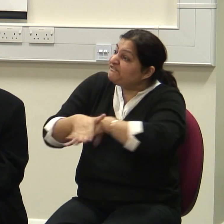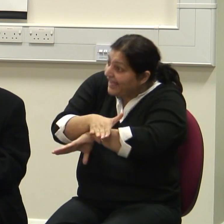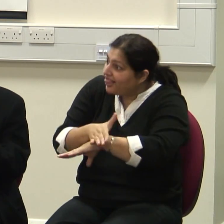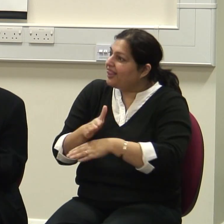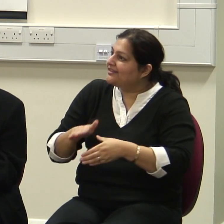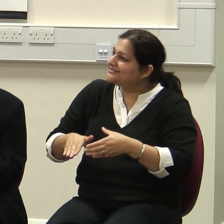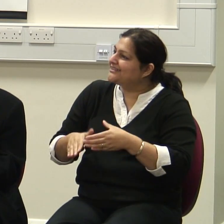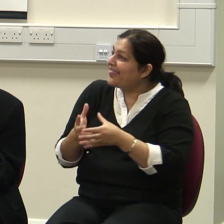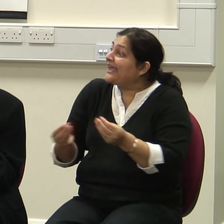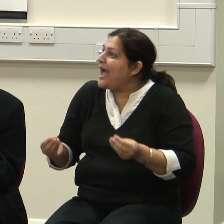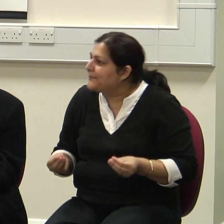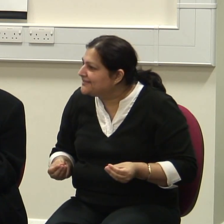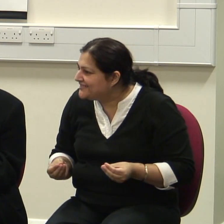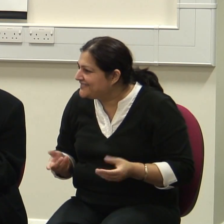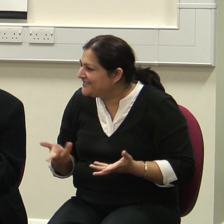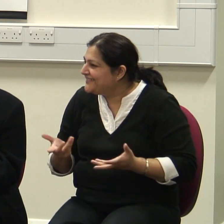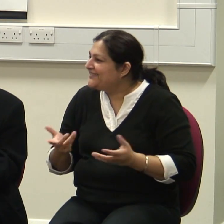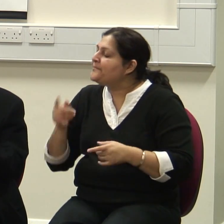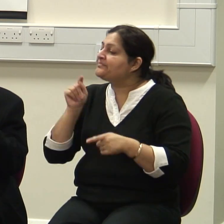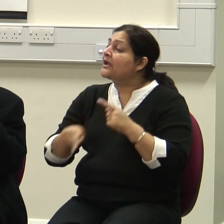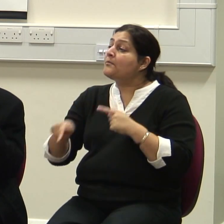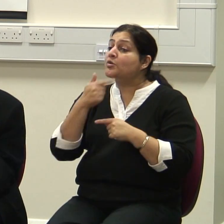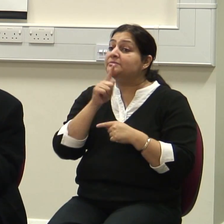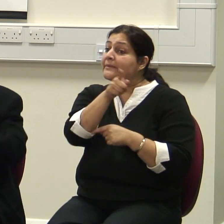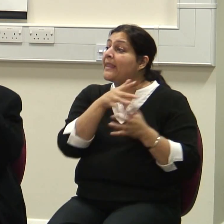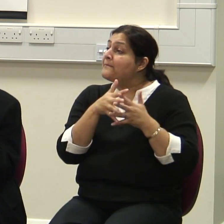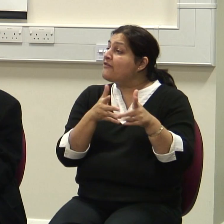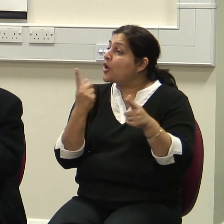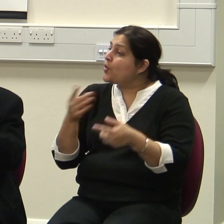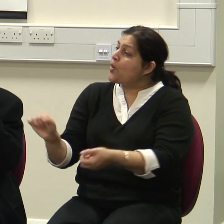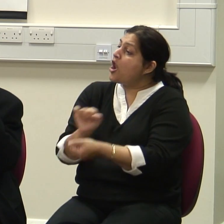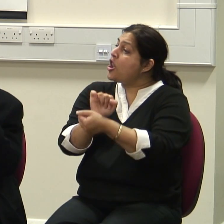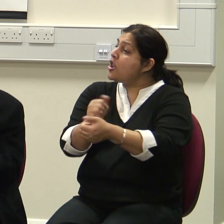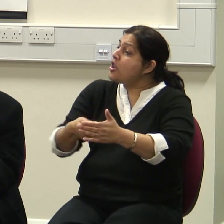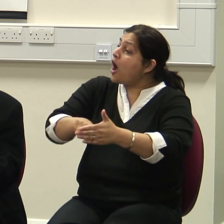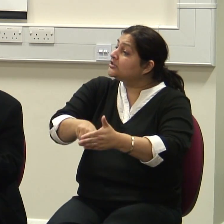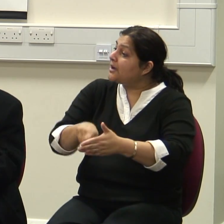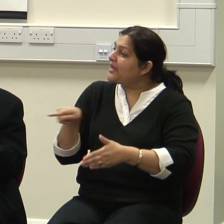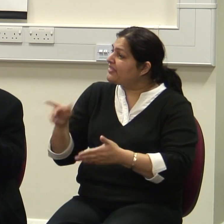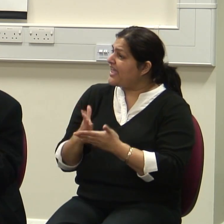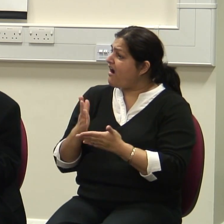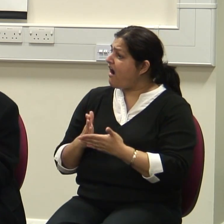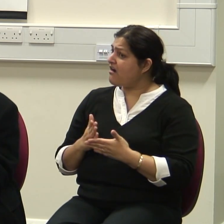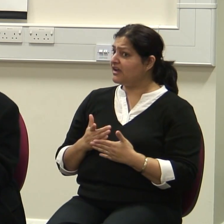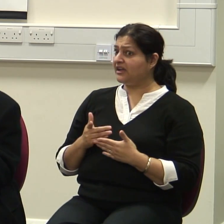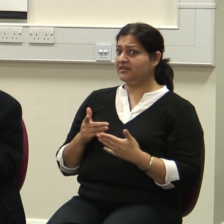Most people who are locked up in America are totally innocent in a human sense of any crime.